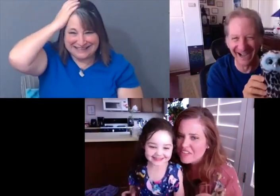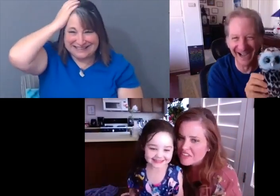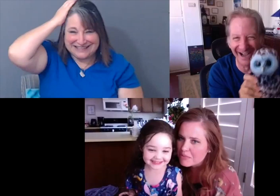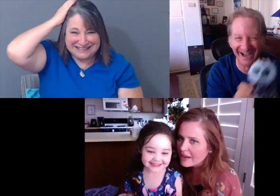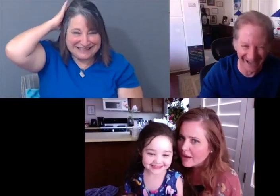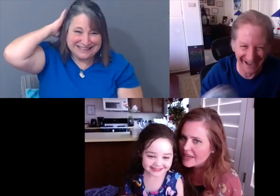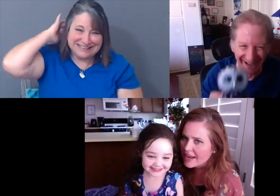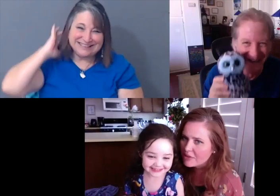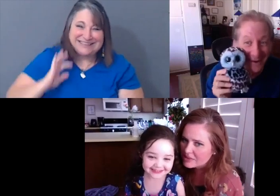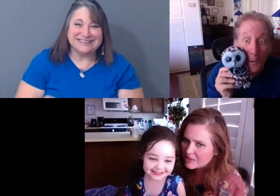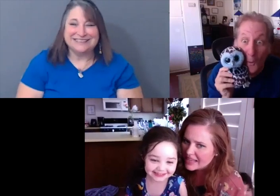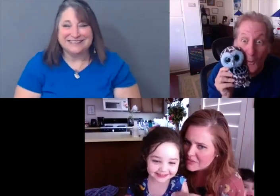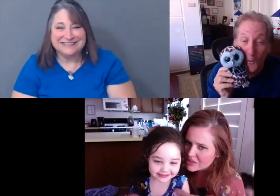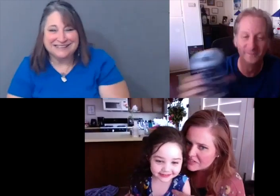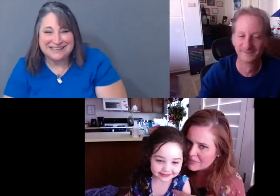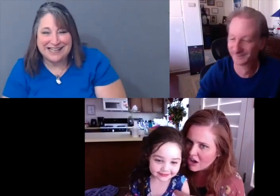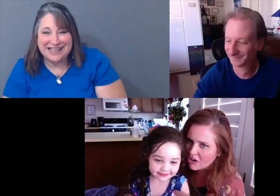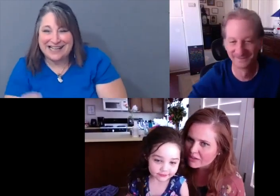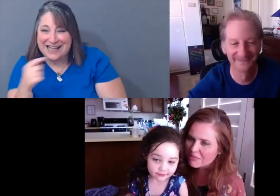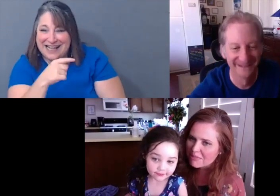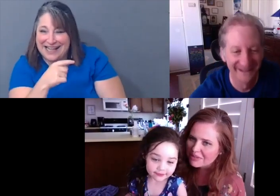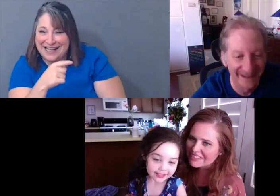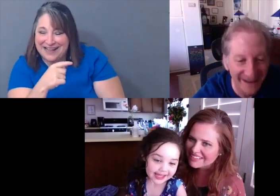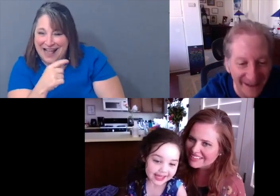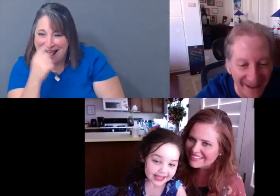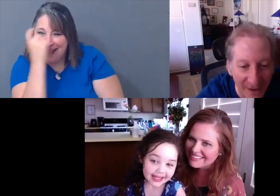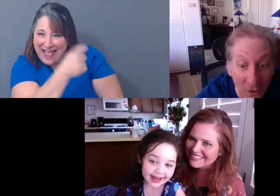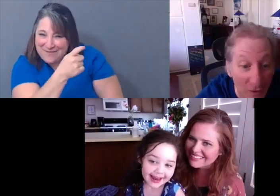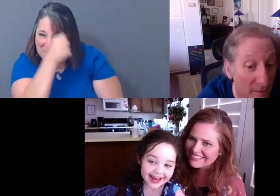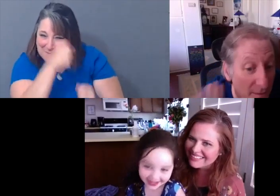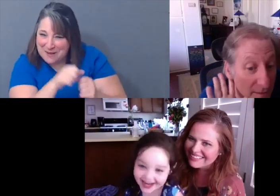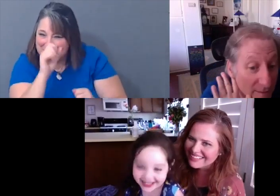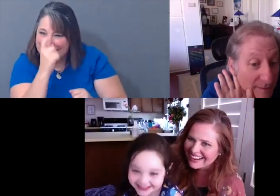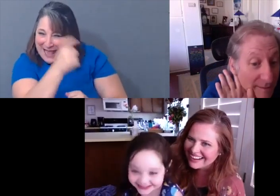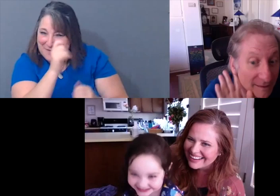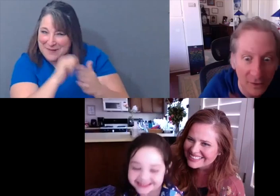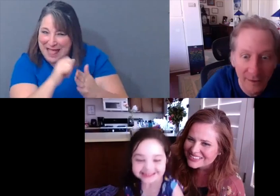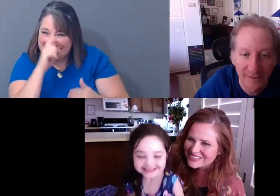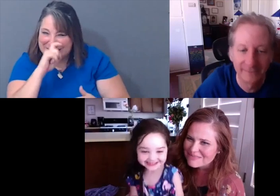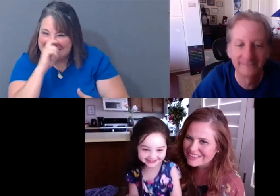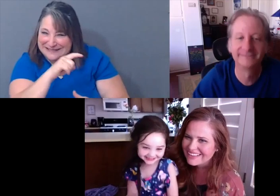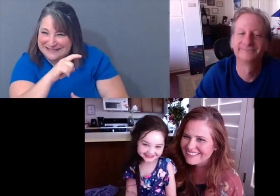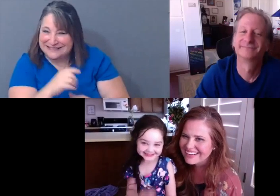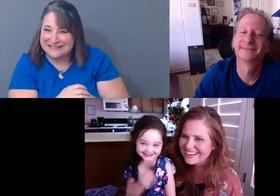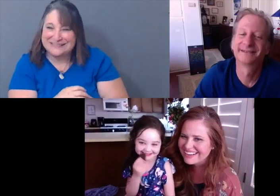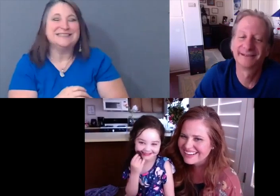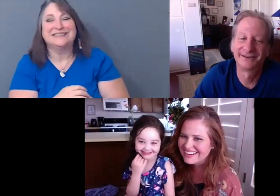Just like the flamingo that he gave you. He's the one that gave you the flamingo. Remember? Yeah, it's the flamingo, uh huh.